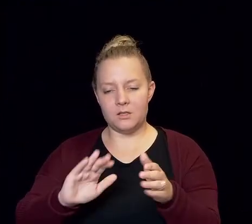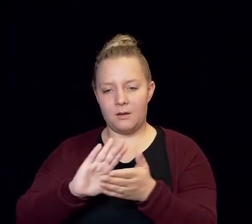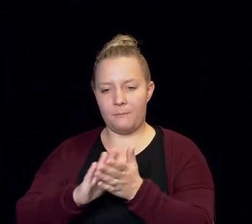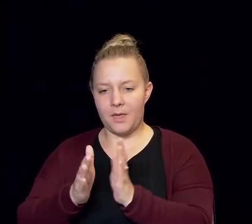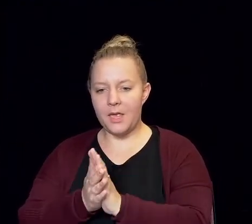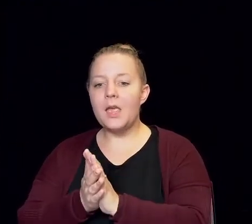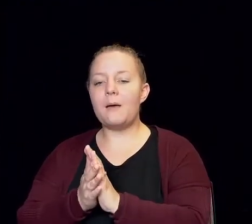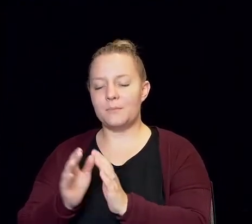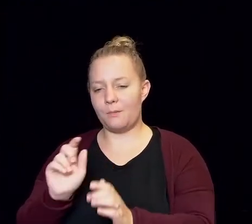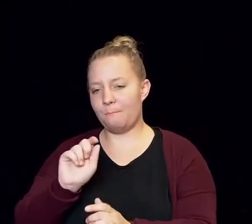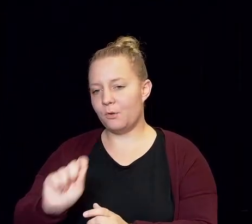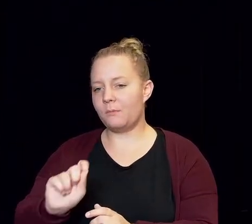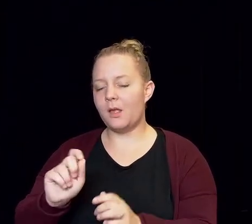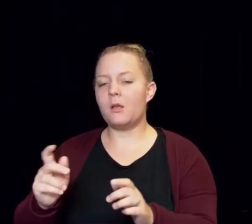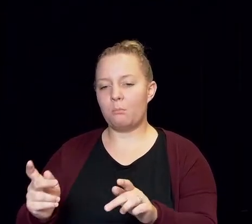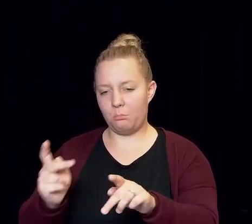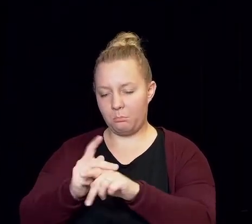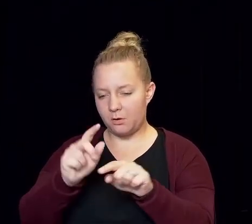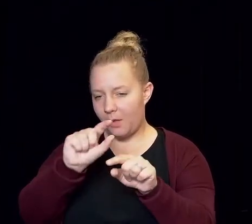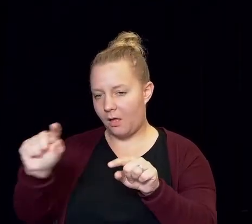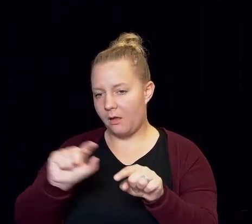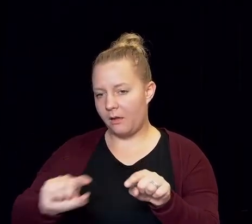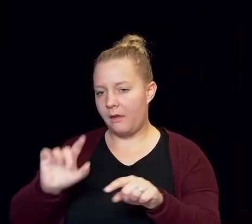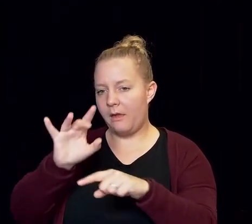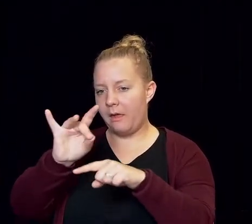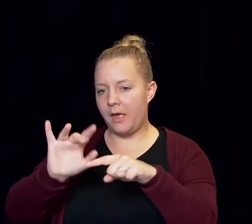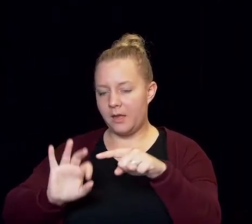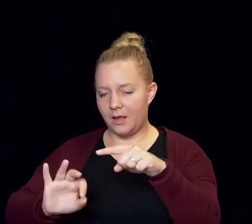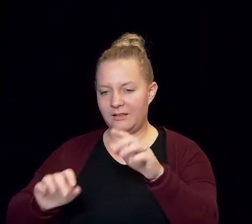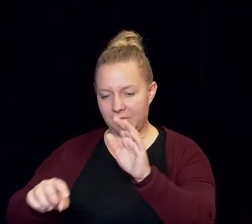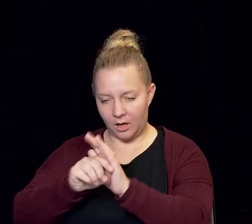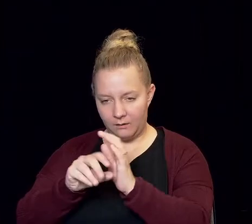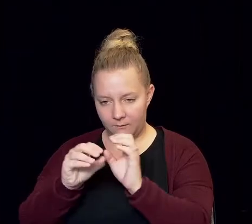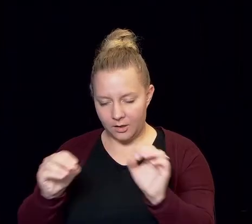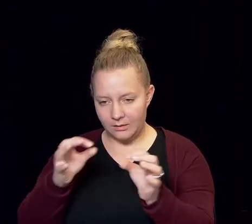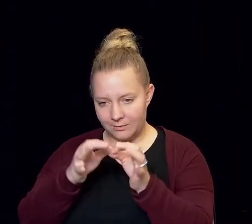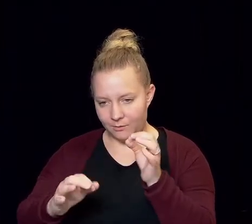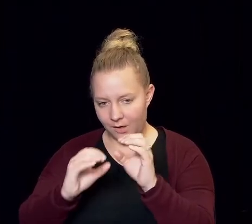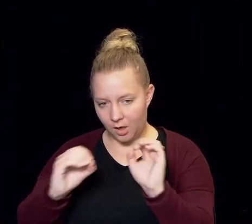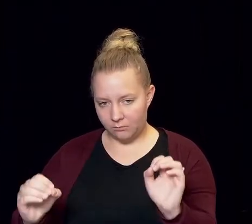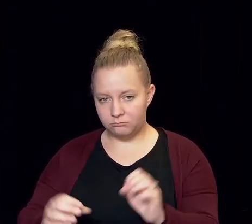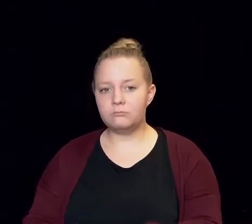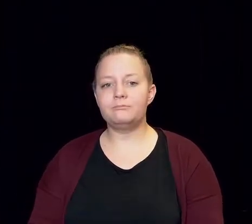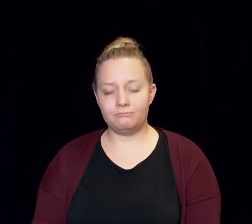multiply straight across. We have 8/9, no negatives to worry about and no simplifying to do.